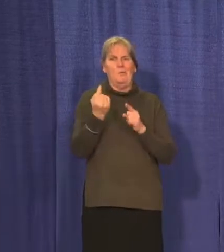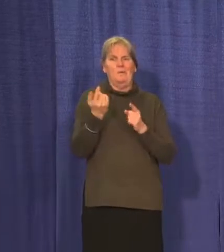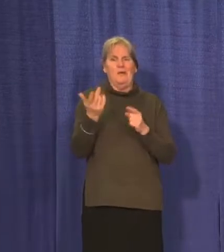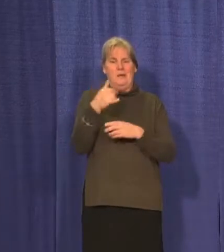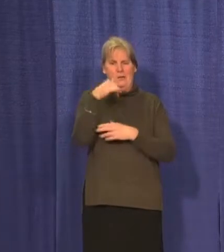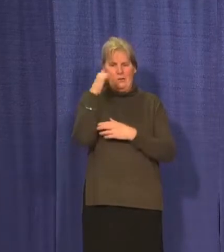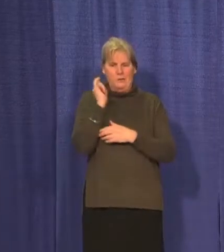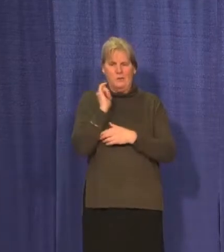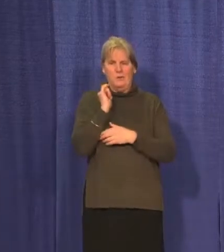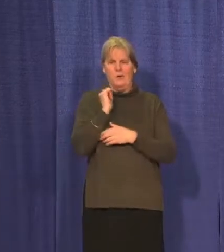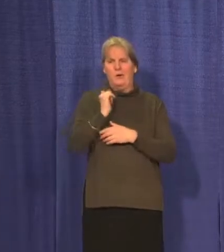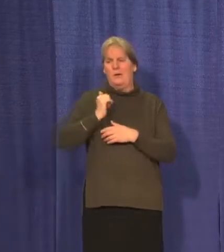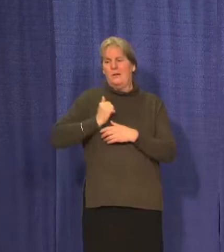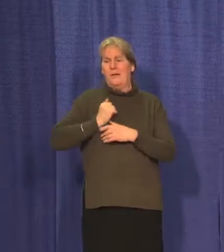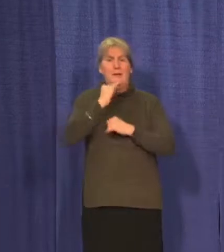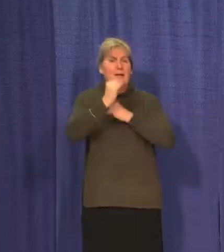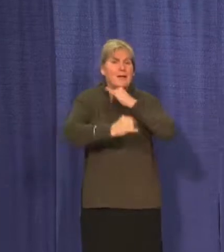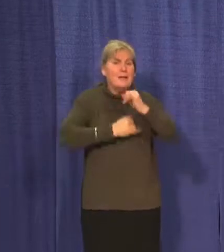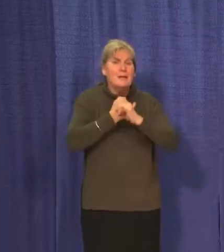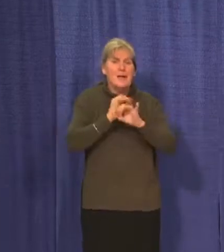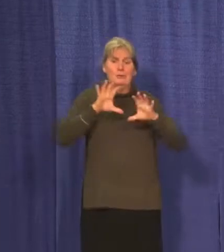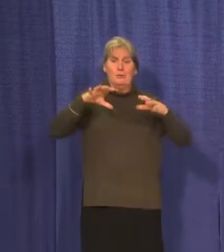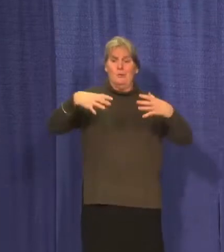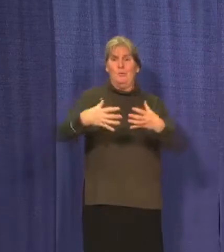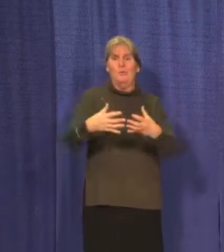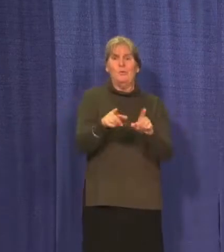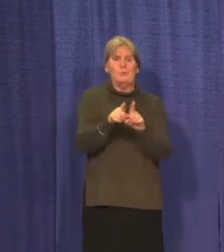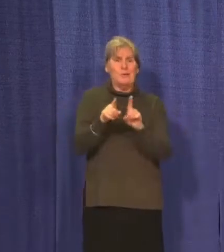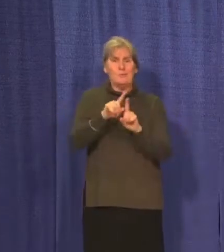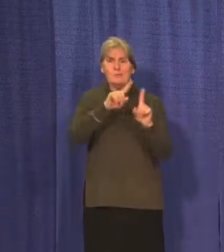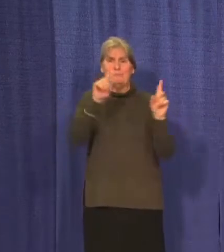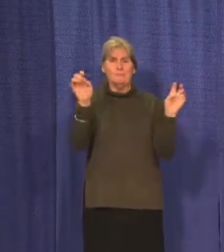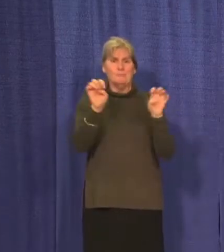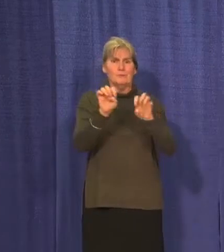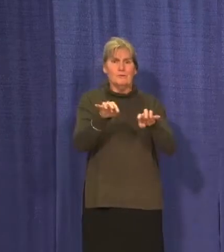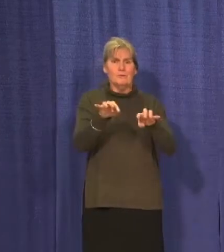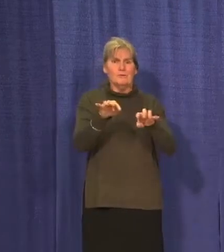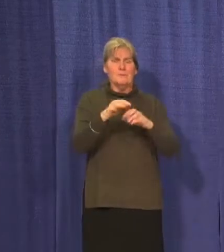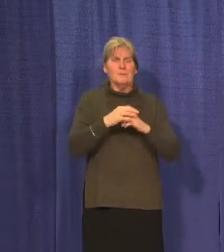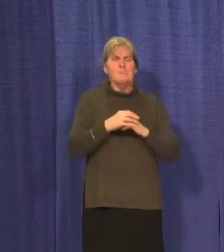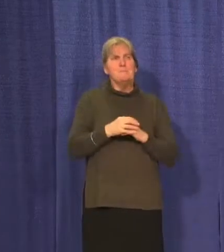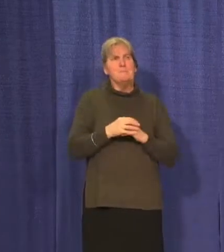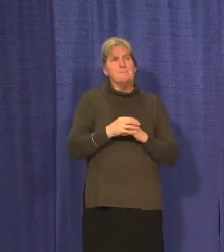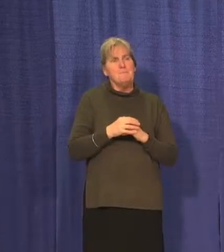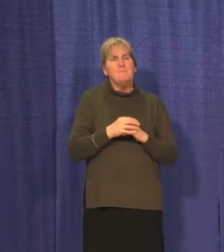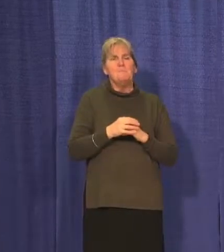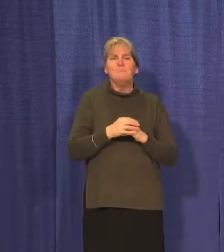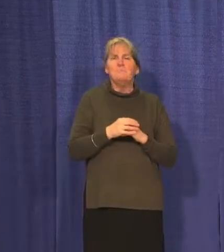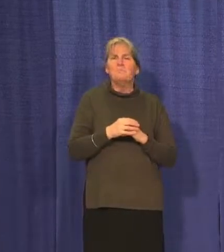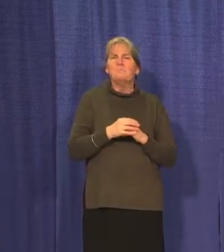interest internationally, not just in Yukon, and nationally.